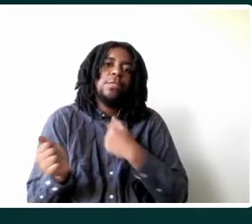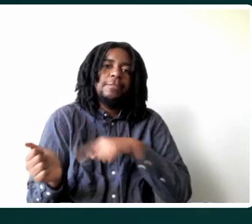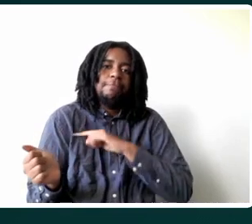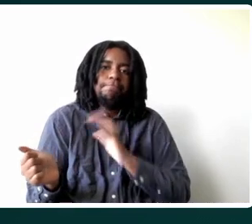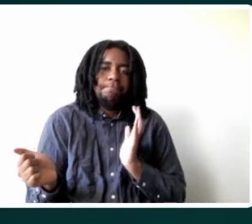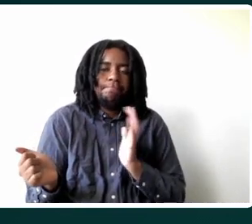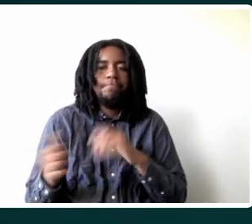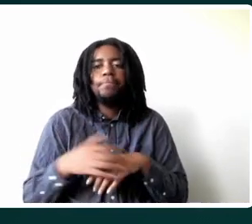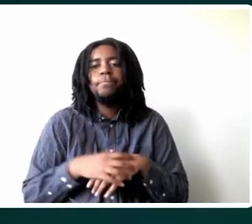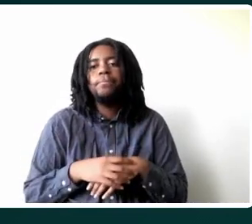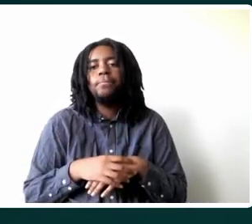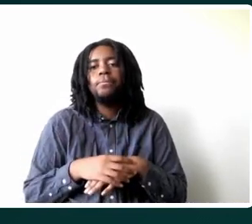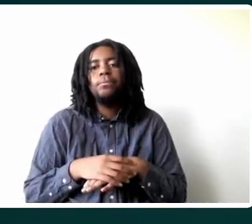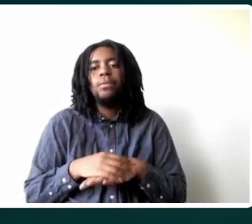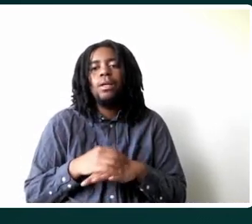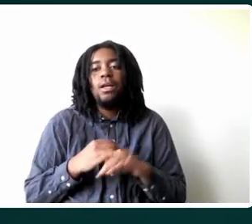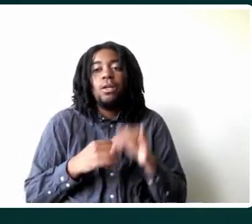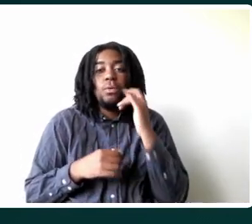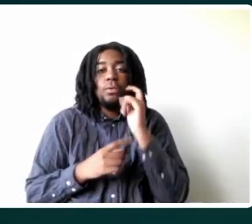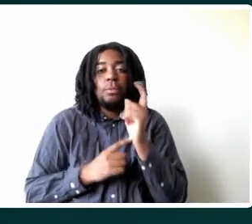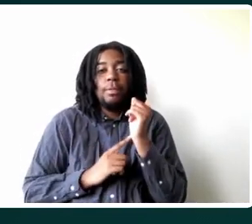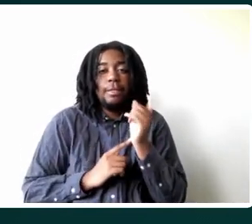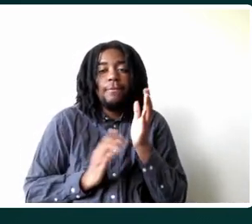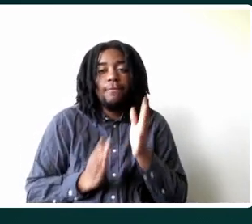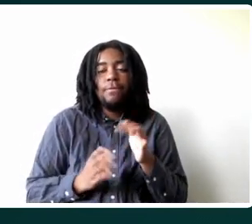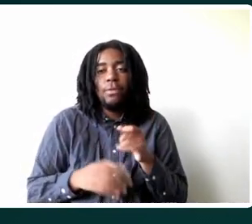in the chat. I know we only have about a minute left about how we came up with the four C's or